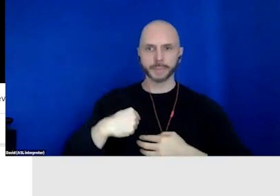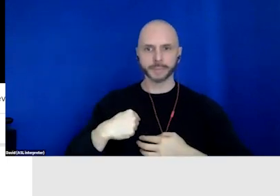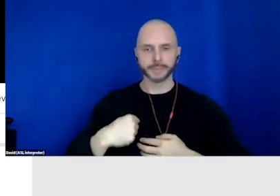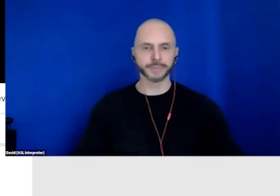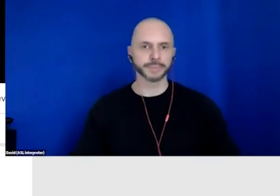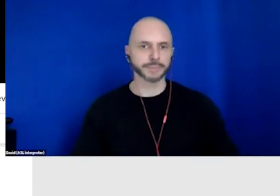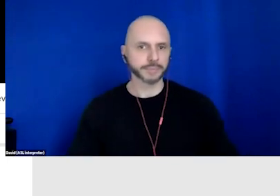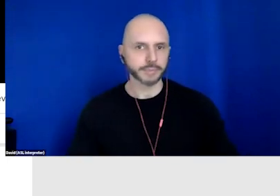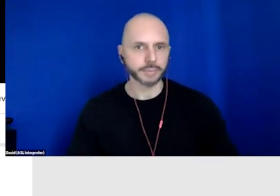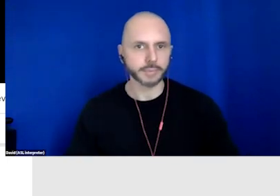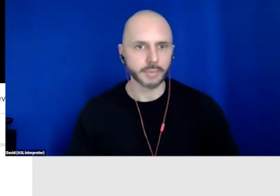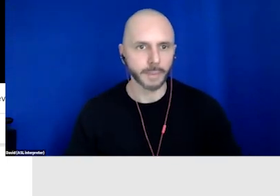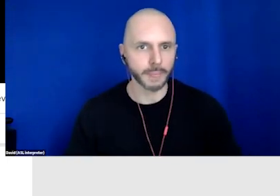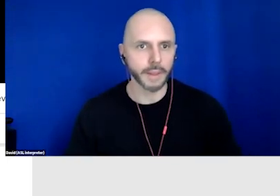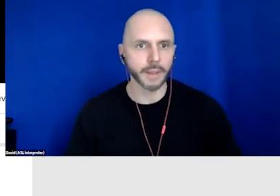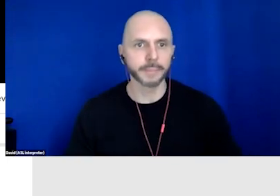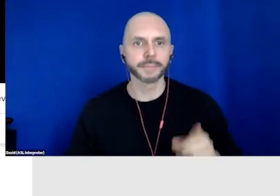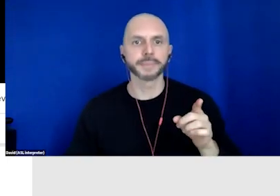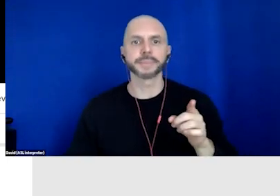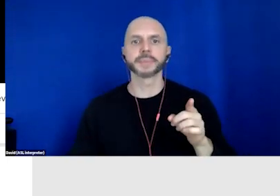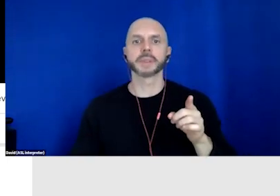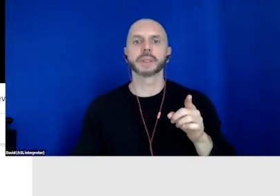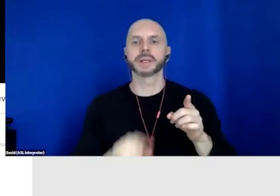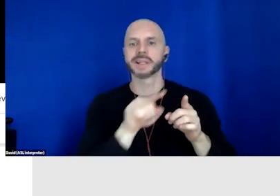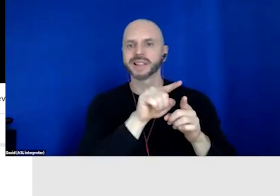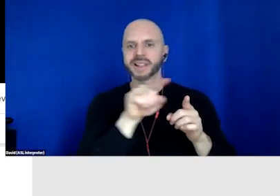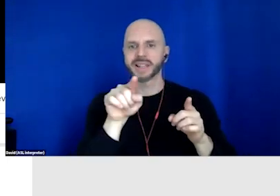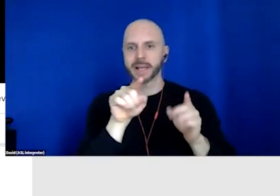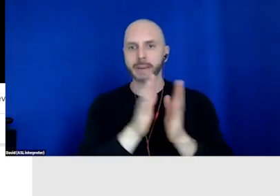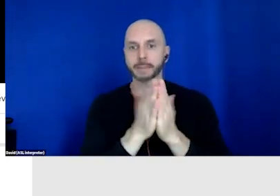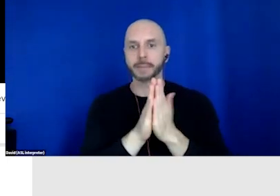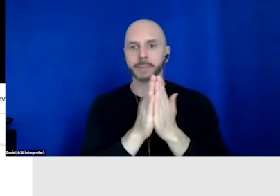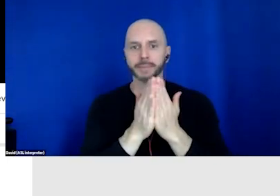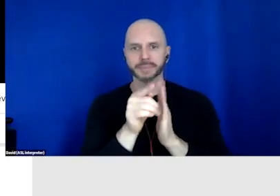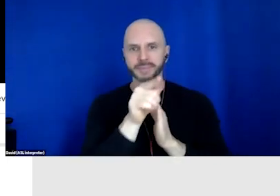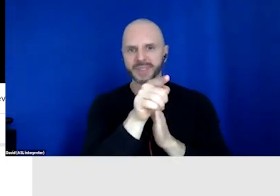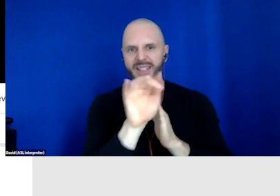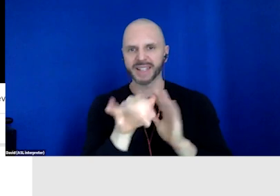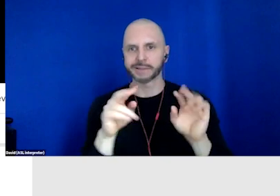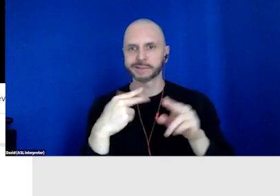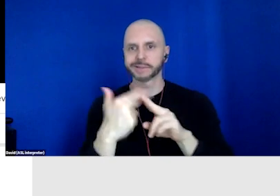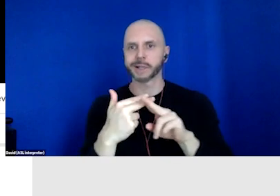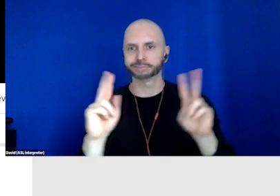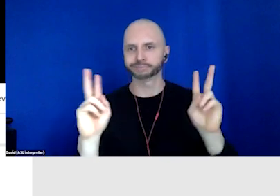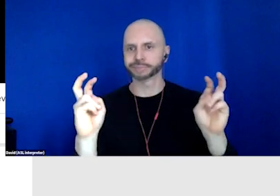on a chapter called Fundamentals of Single-Source Publishing, and I want to show you the difference